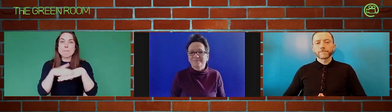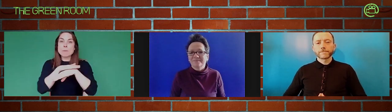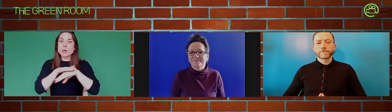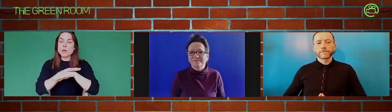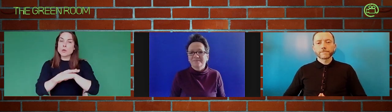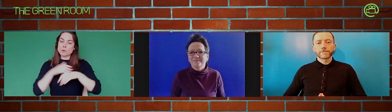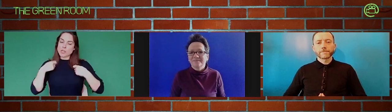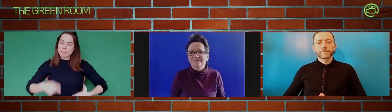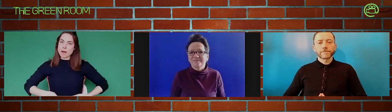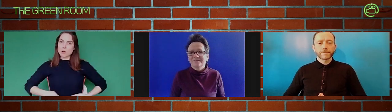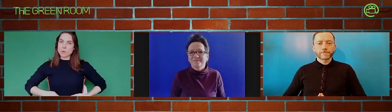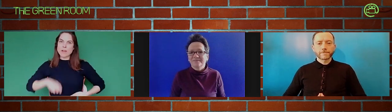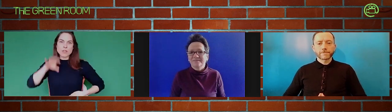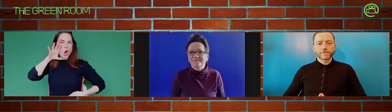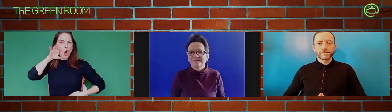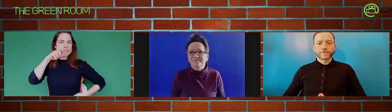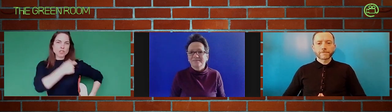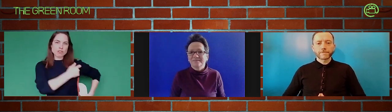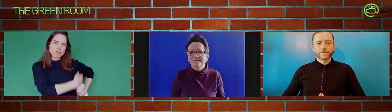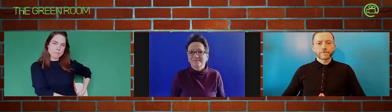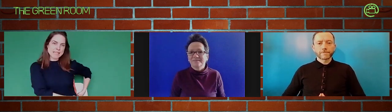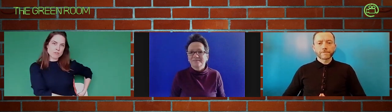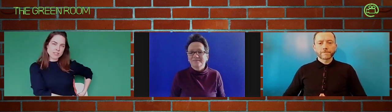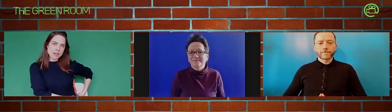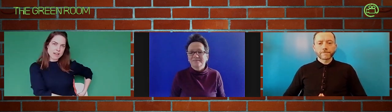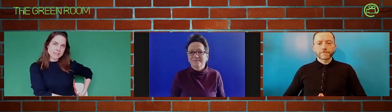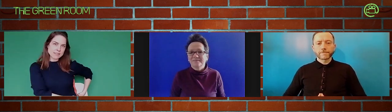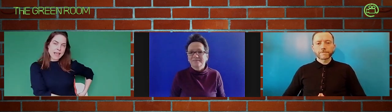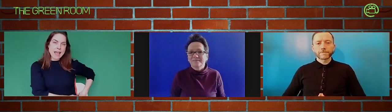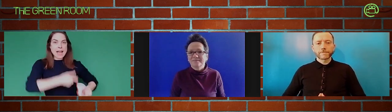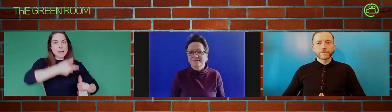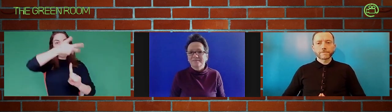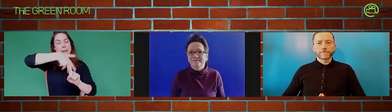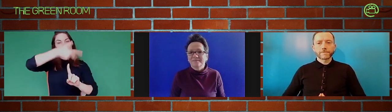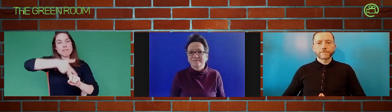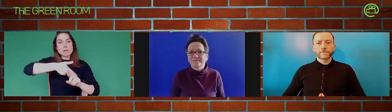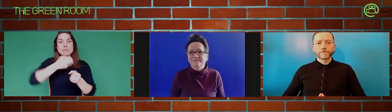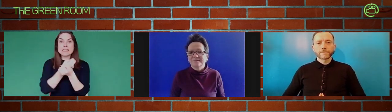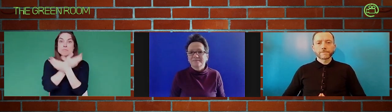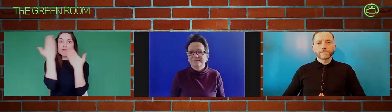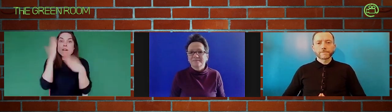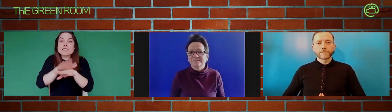blue j per with an orange stripe down the side and my background is bright green.